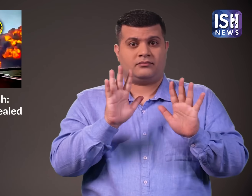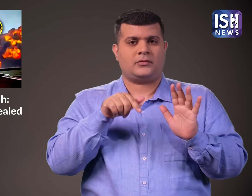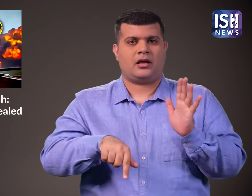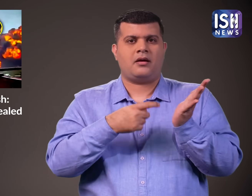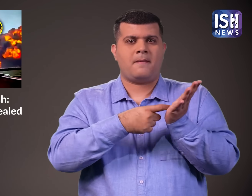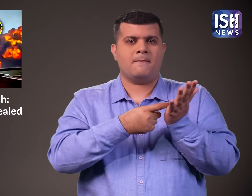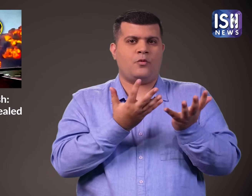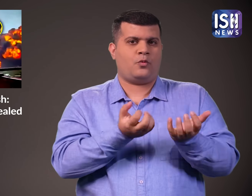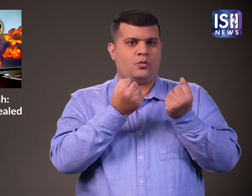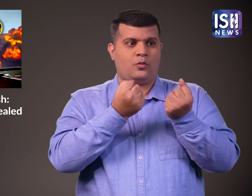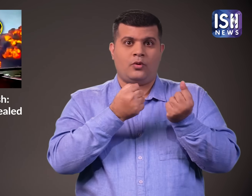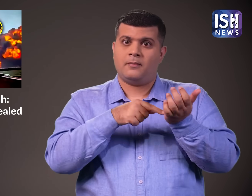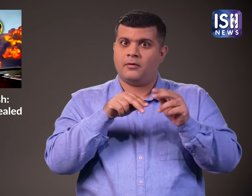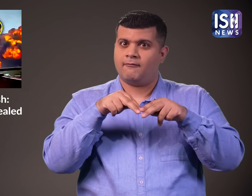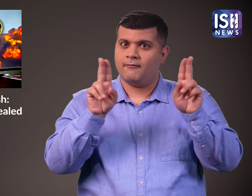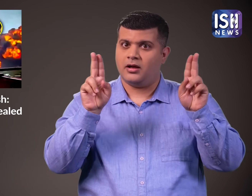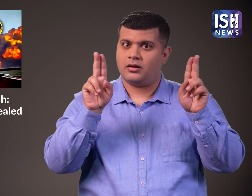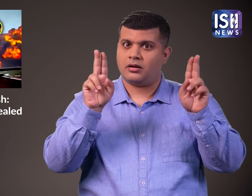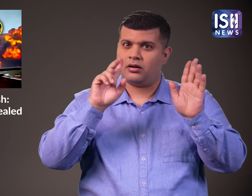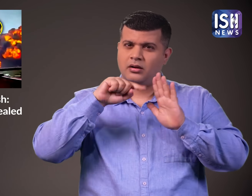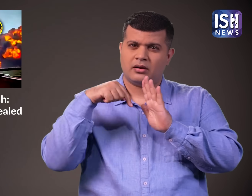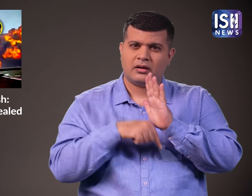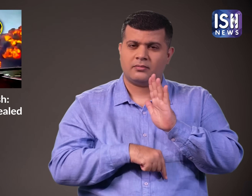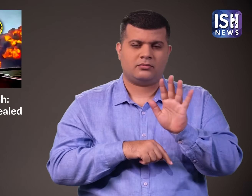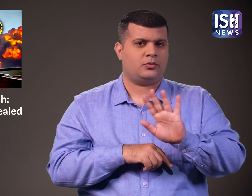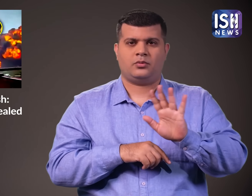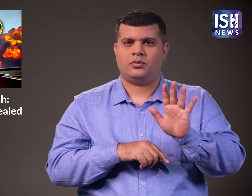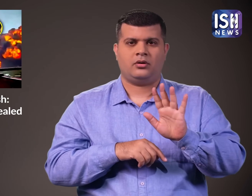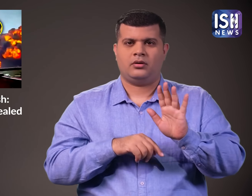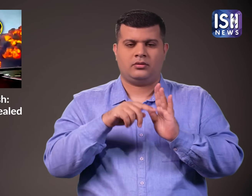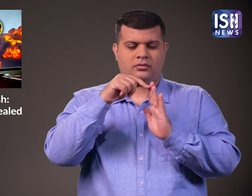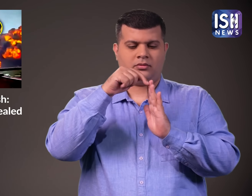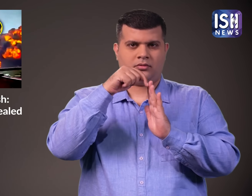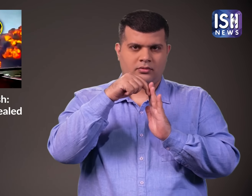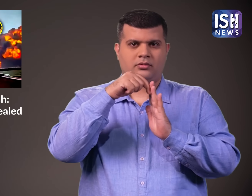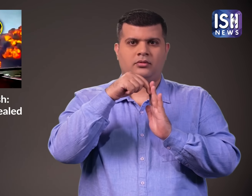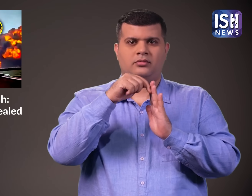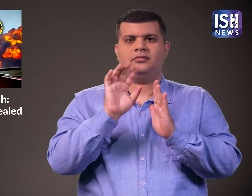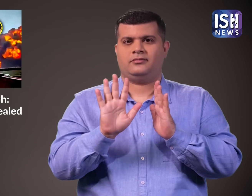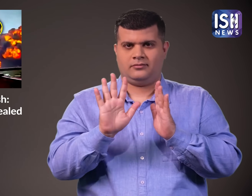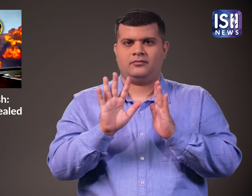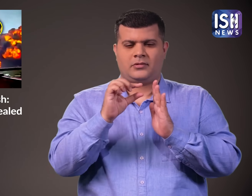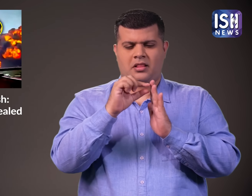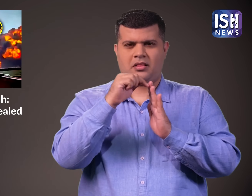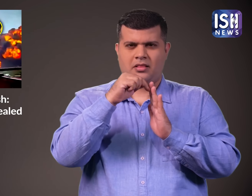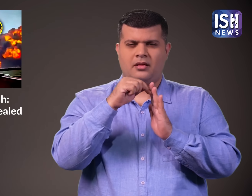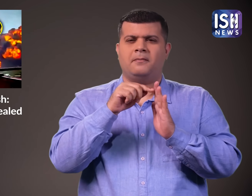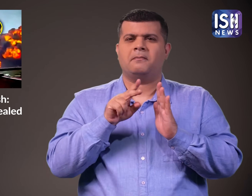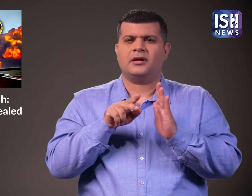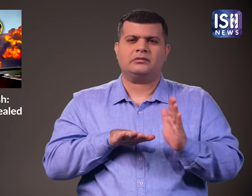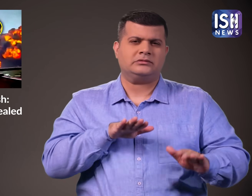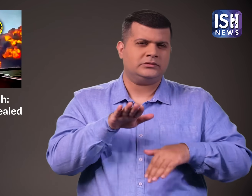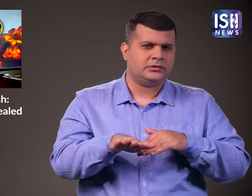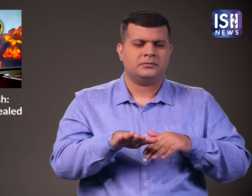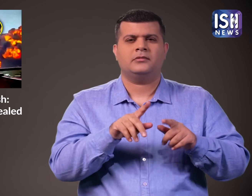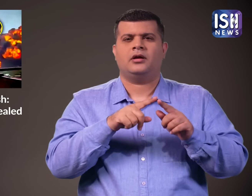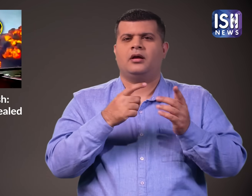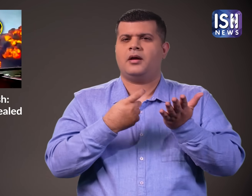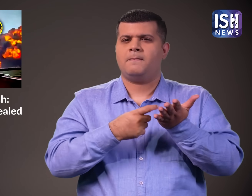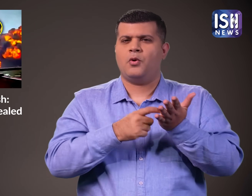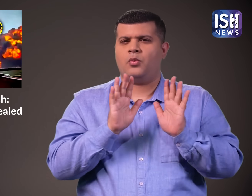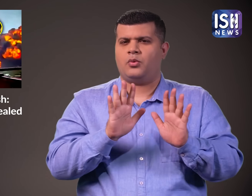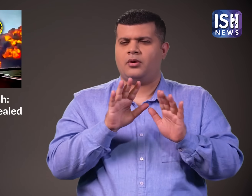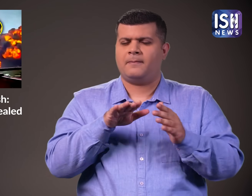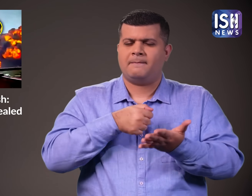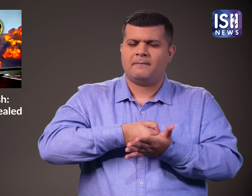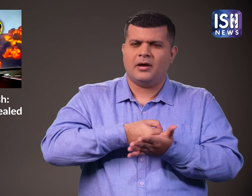Now, a report has been shared but it’s not final but only the first step. It is a basic, initial report.